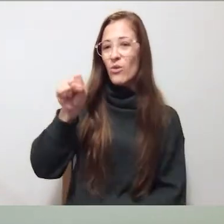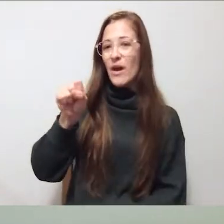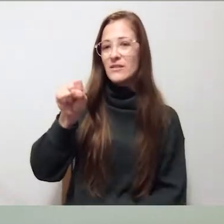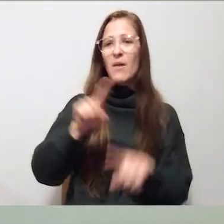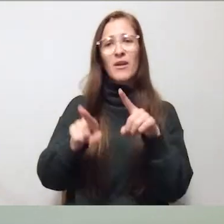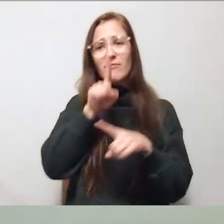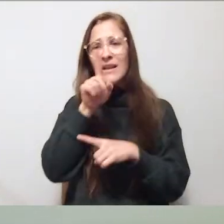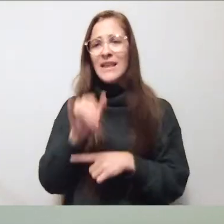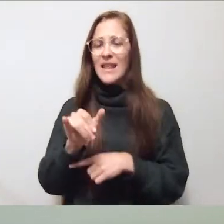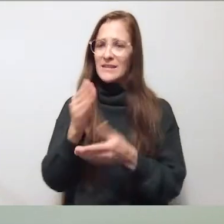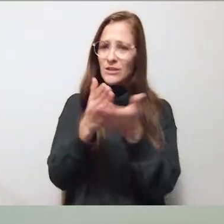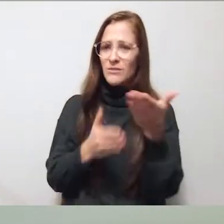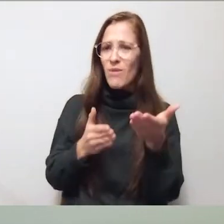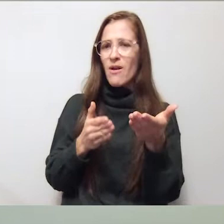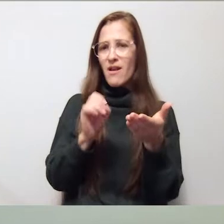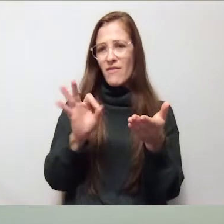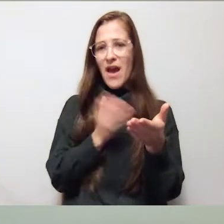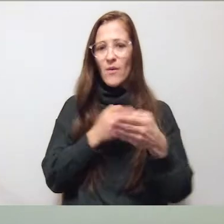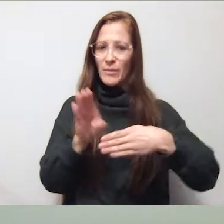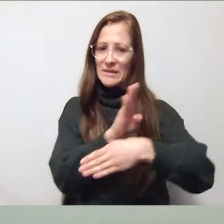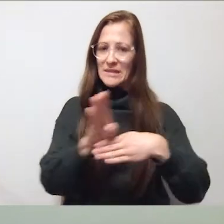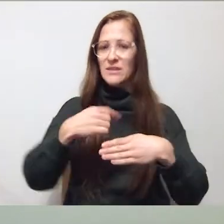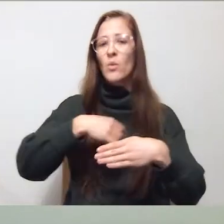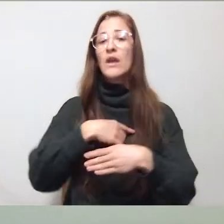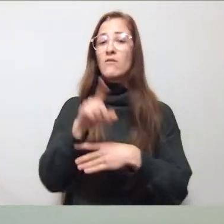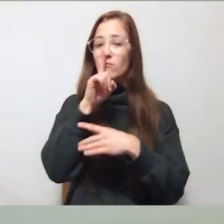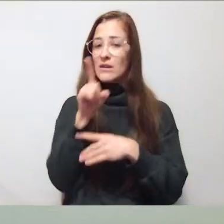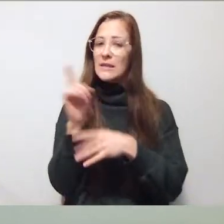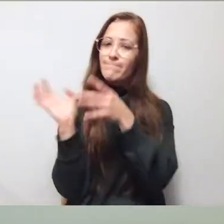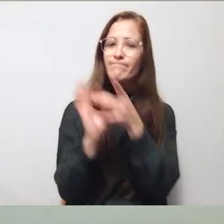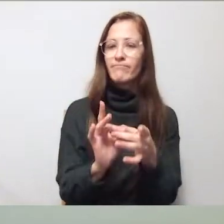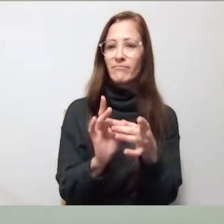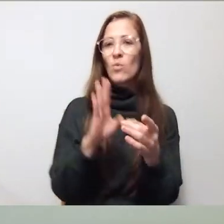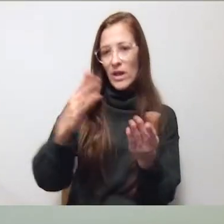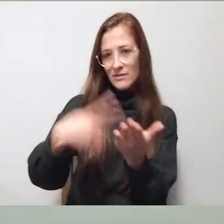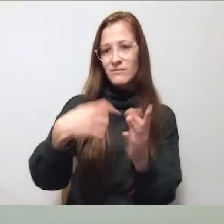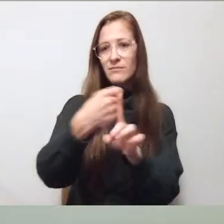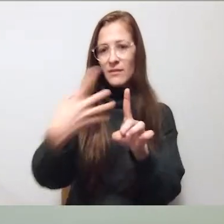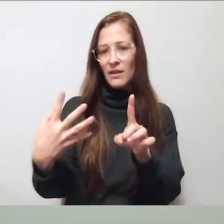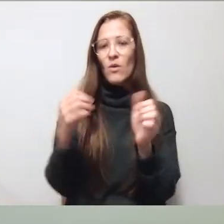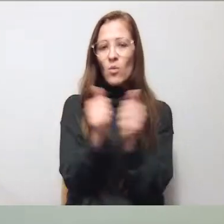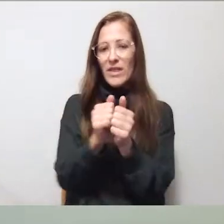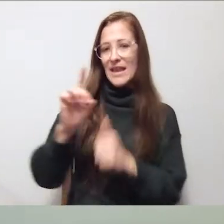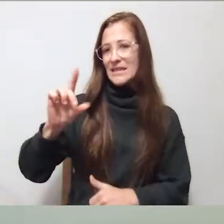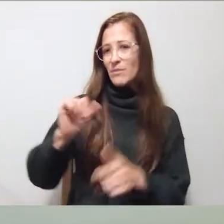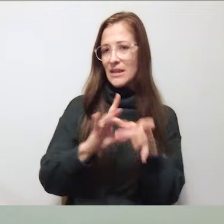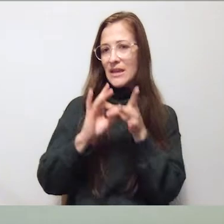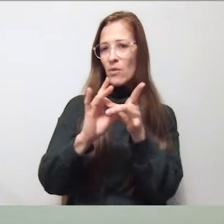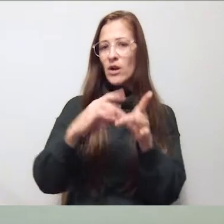of our book of business. And really where we intersect, and I know we're gonna get into this with the disability network is we have a very robust